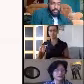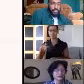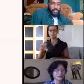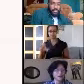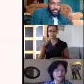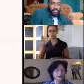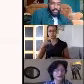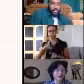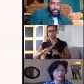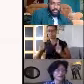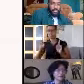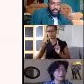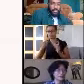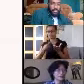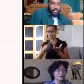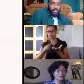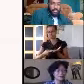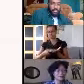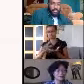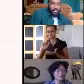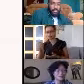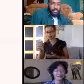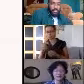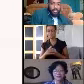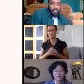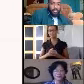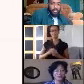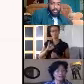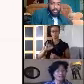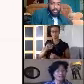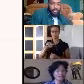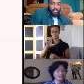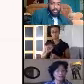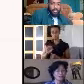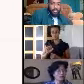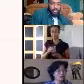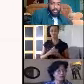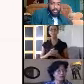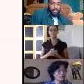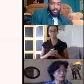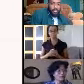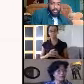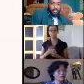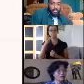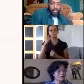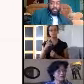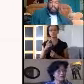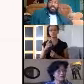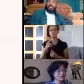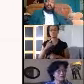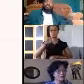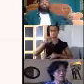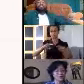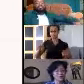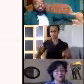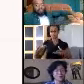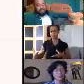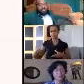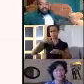And you know that we don't really talk about diversity and inclusion, because we want to